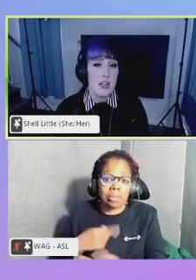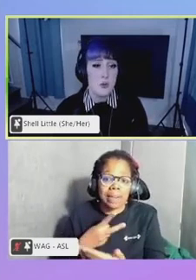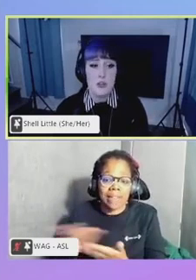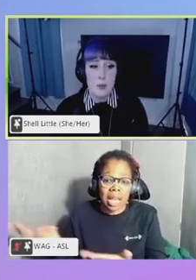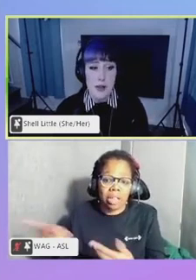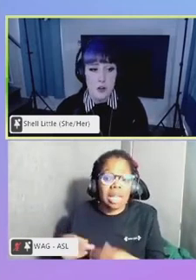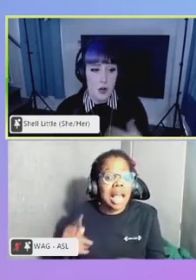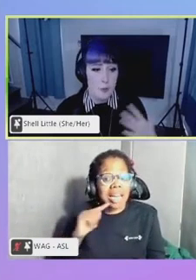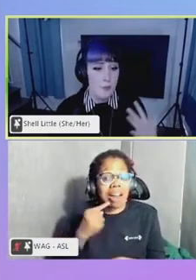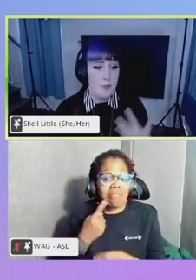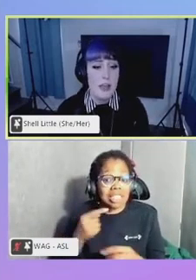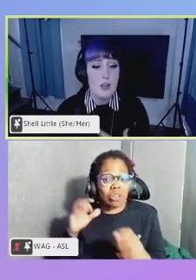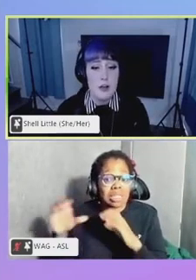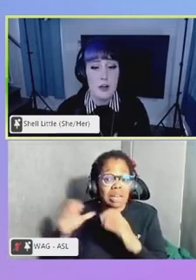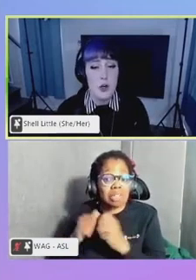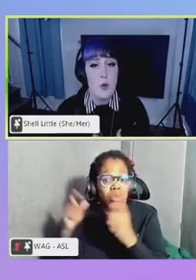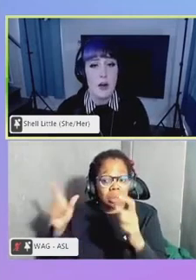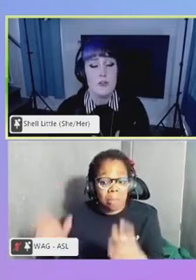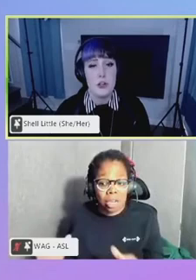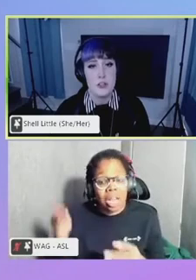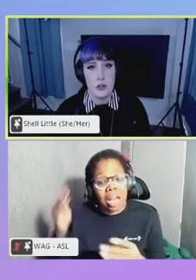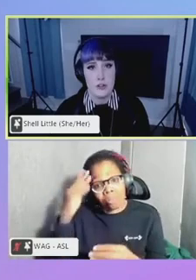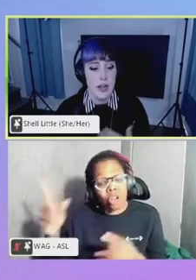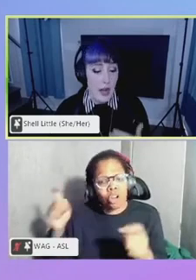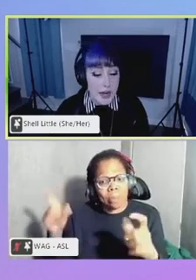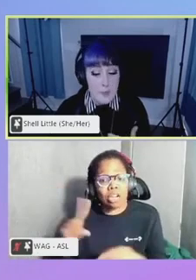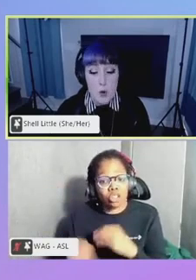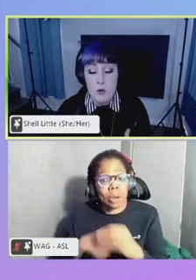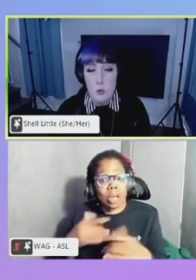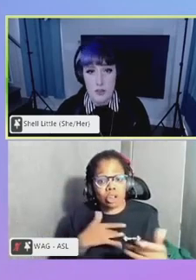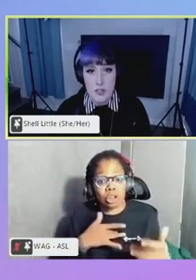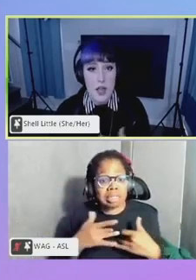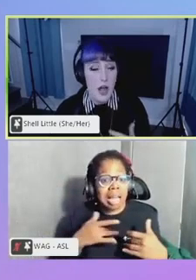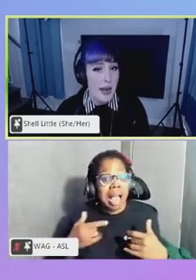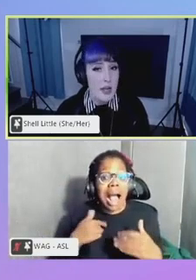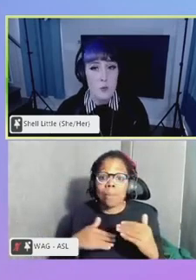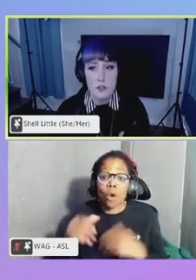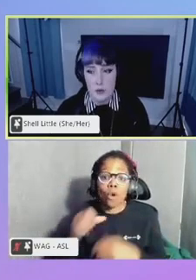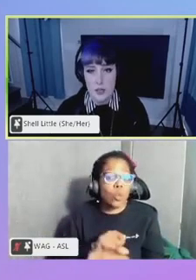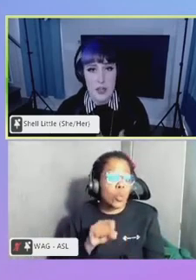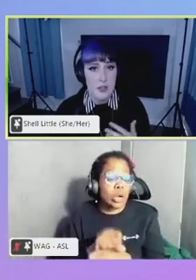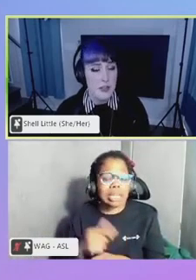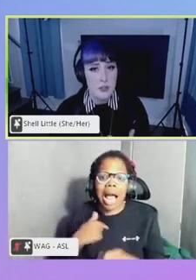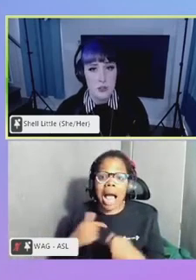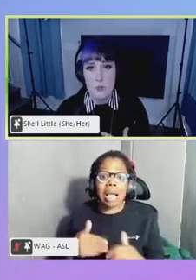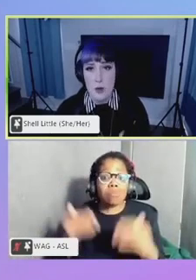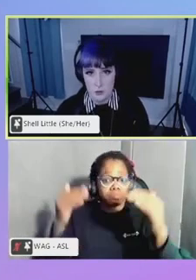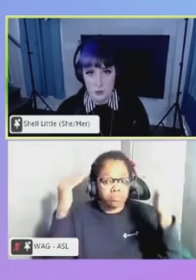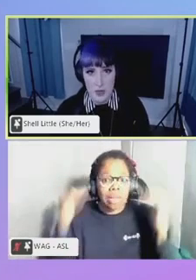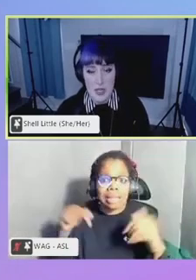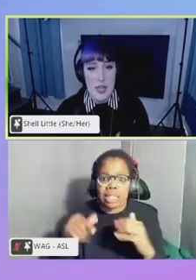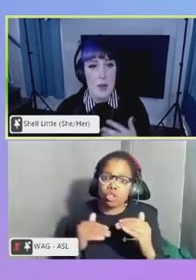things that I could succeed in instead of the things that were pushing down towards failure. And having a serious